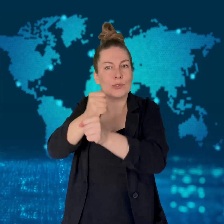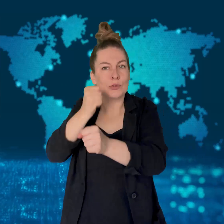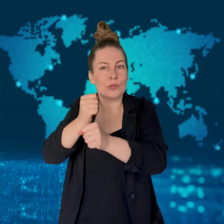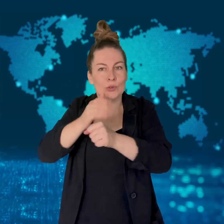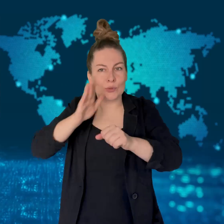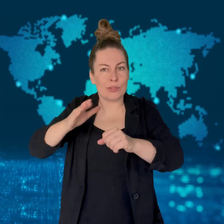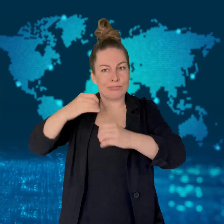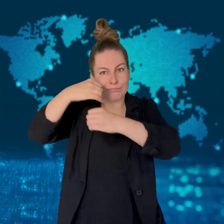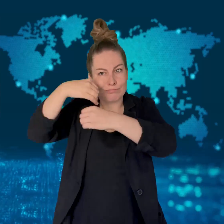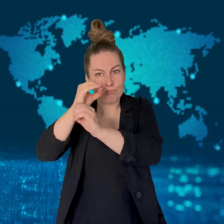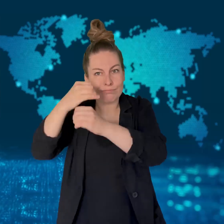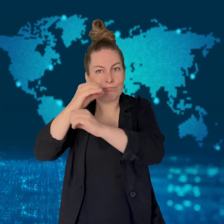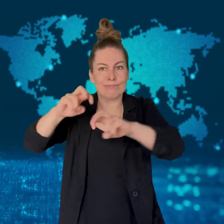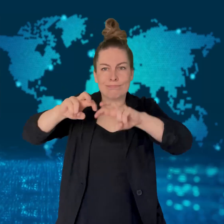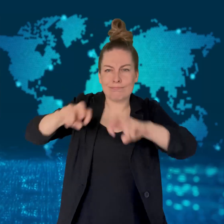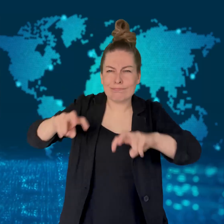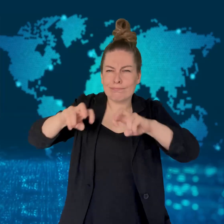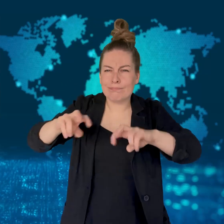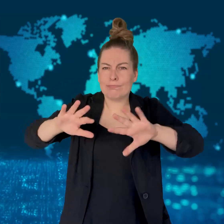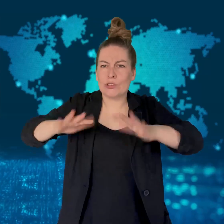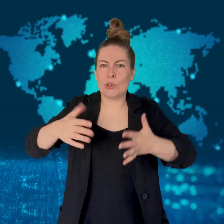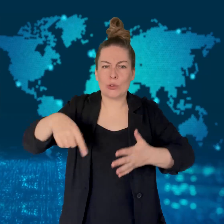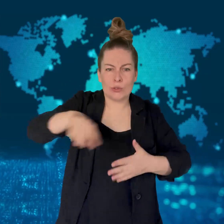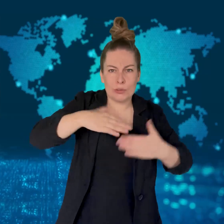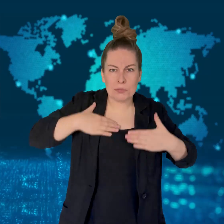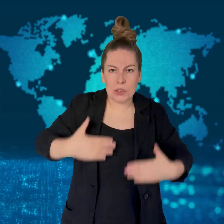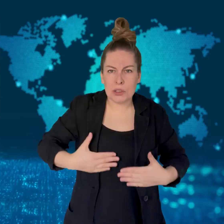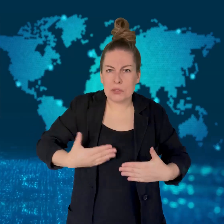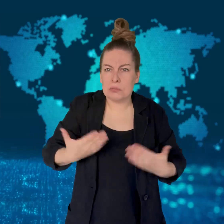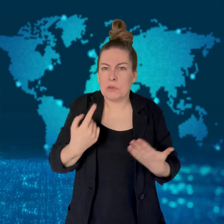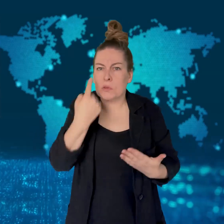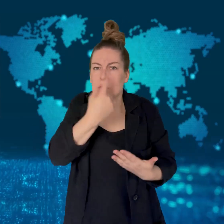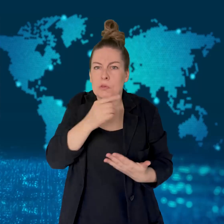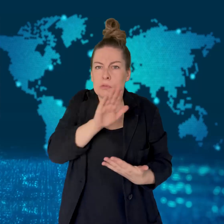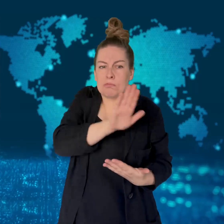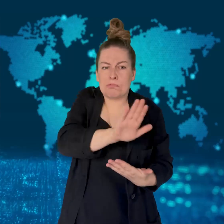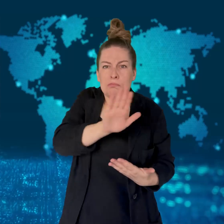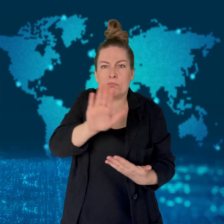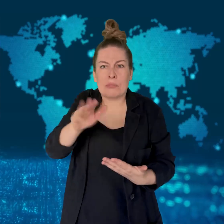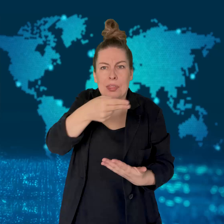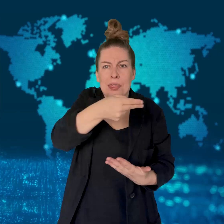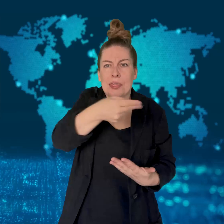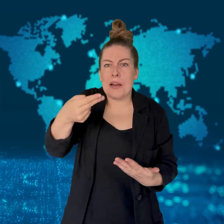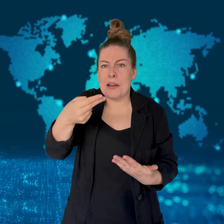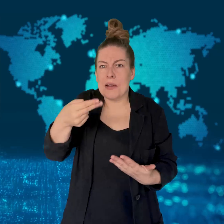as well as to identify what injuries the victims suffered.